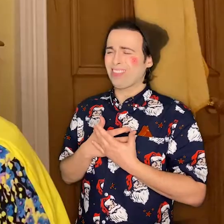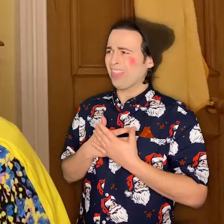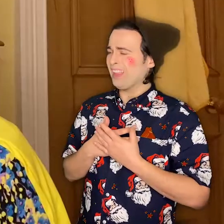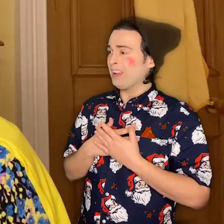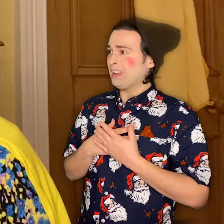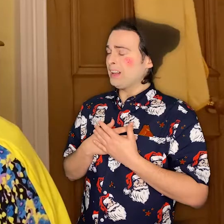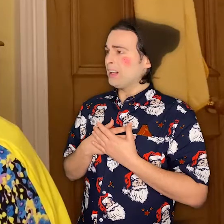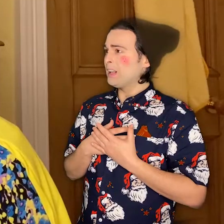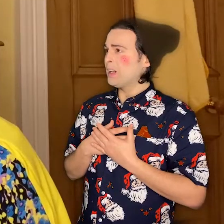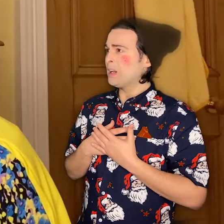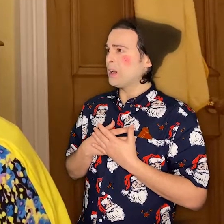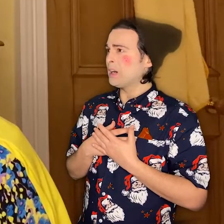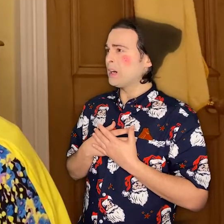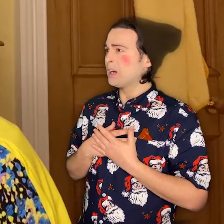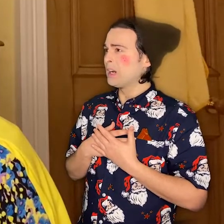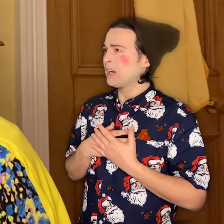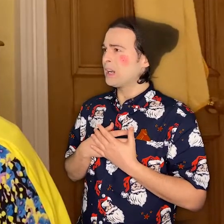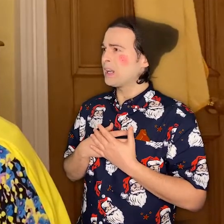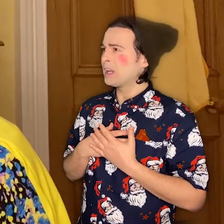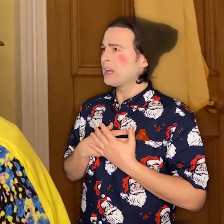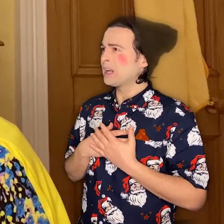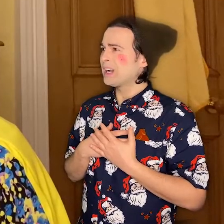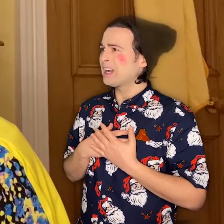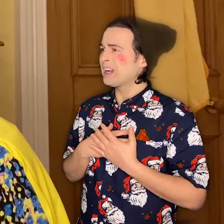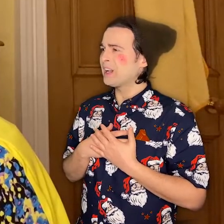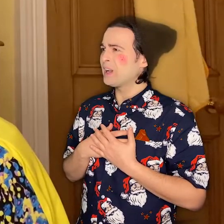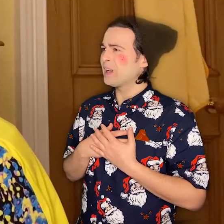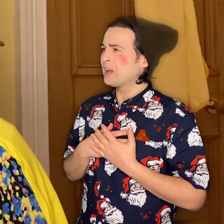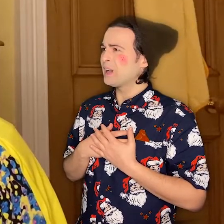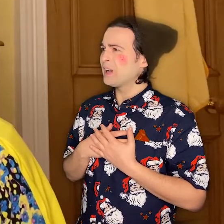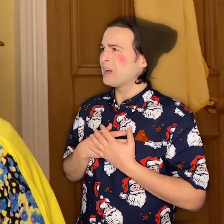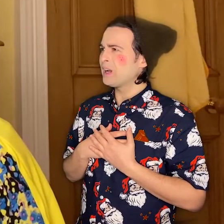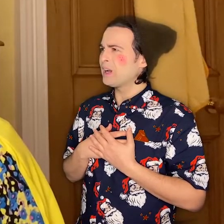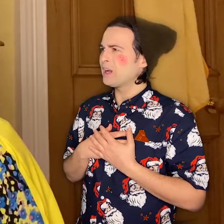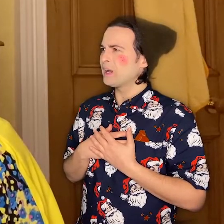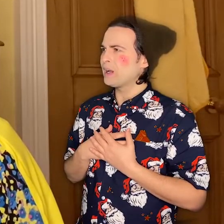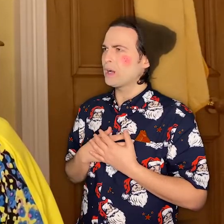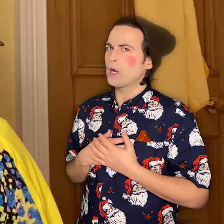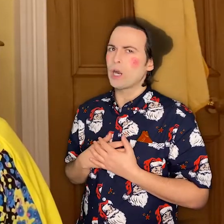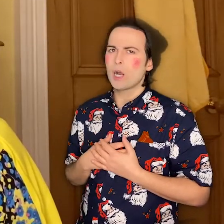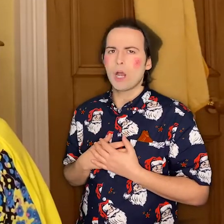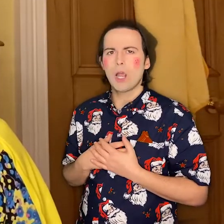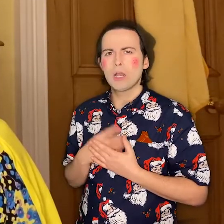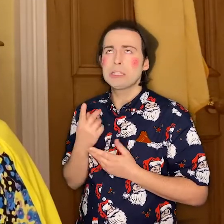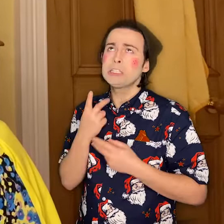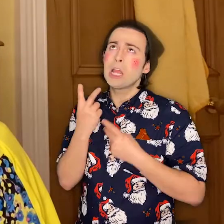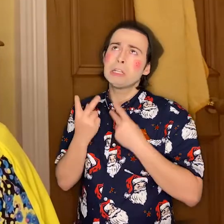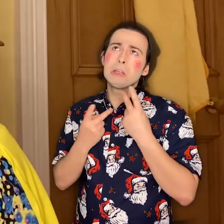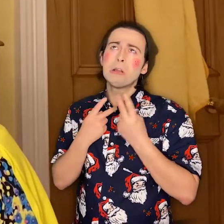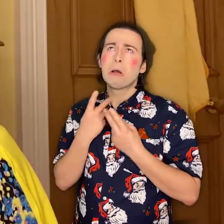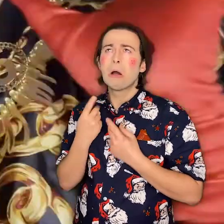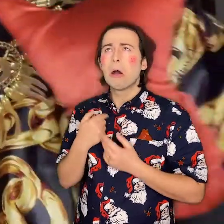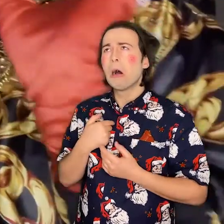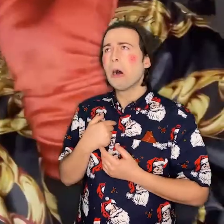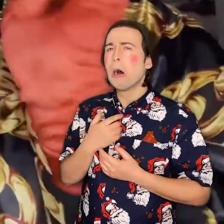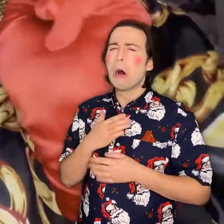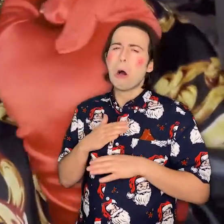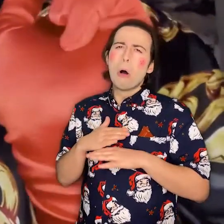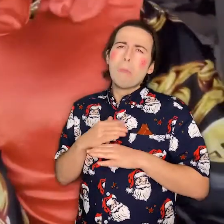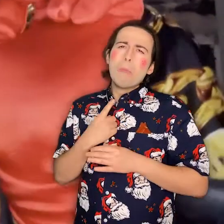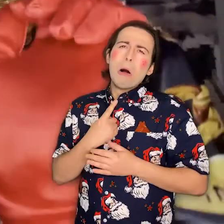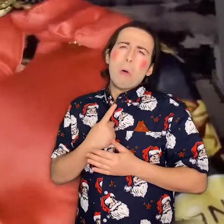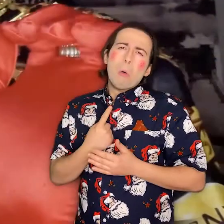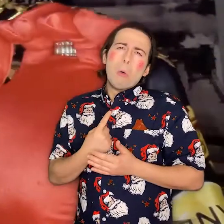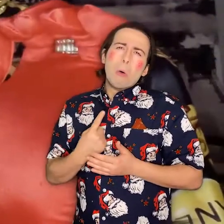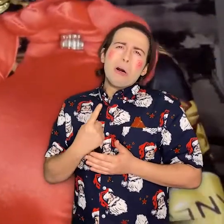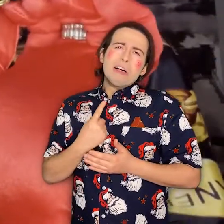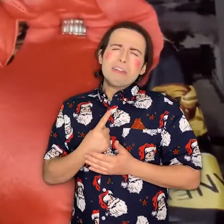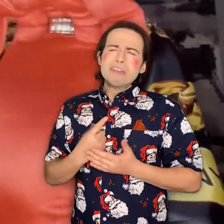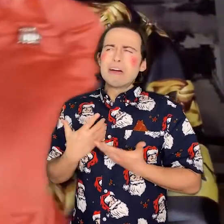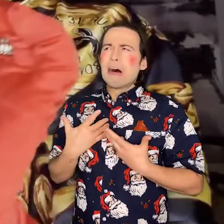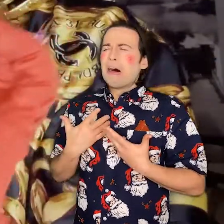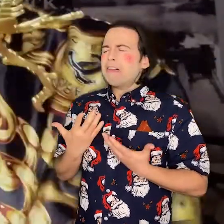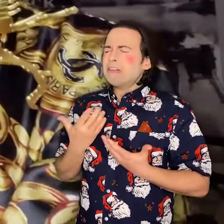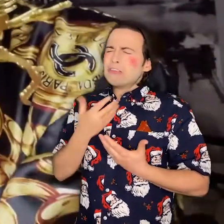Christmas day I'll be on my own, crying on my turkey all alone.